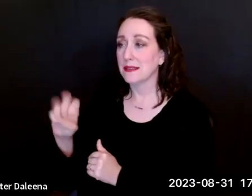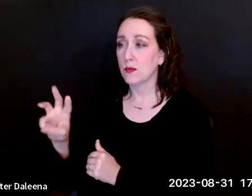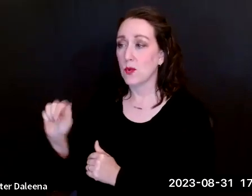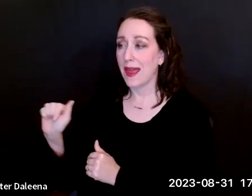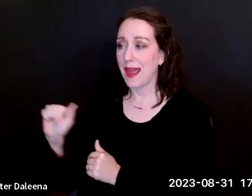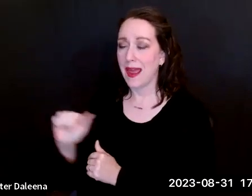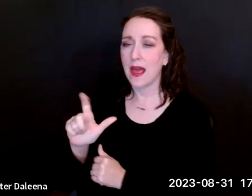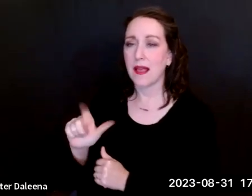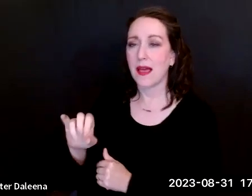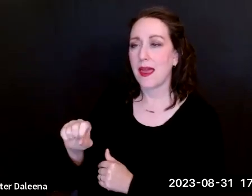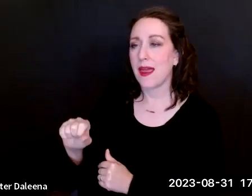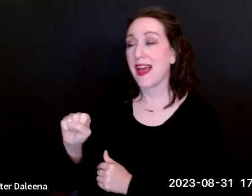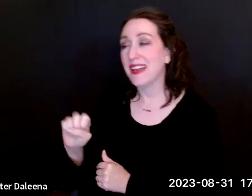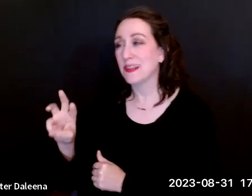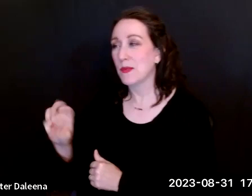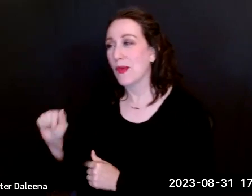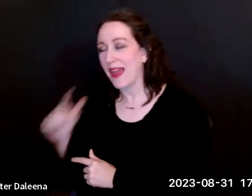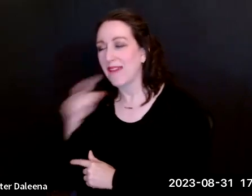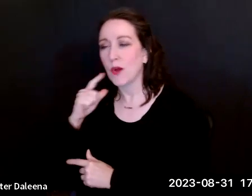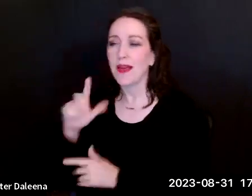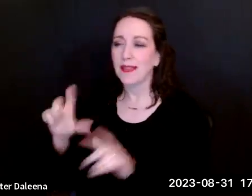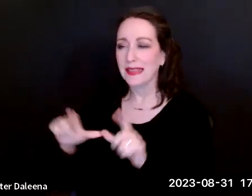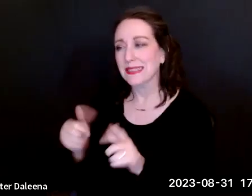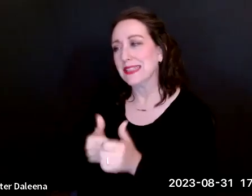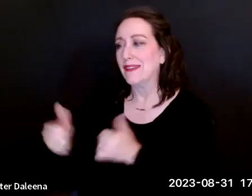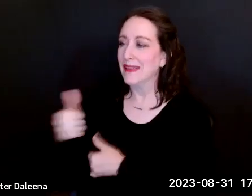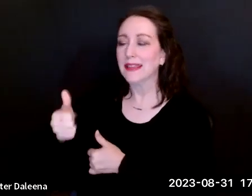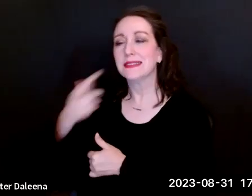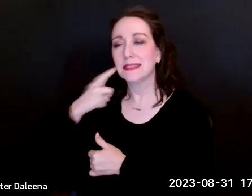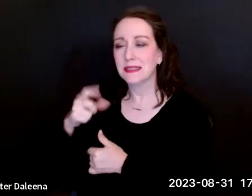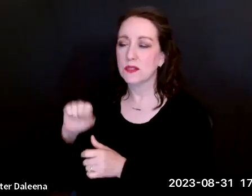the laswa which is the license Advanced Social Work associate and the licensed independent